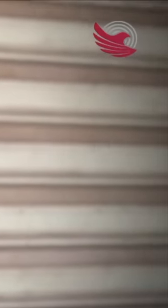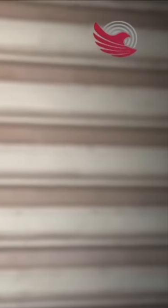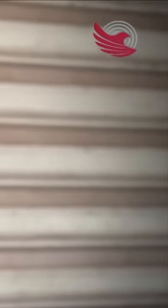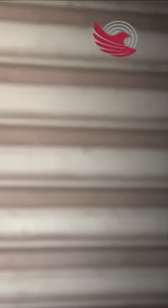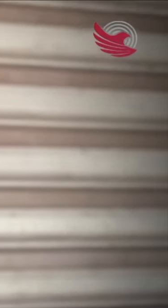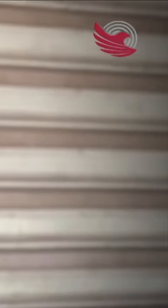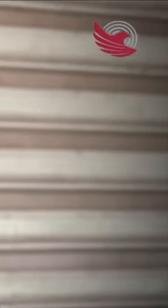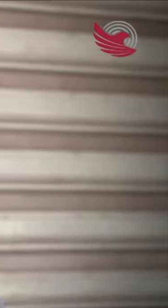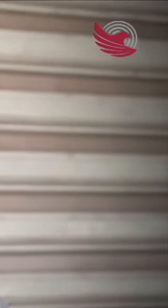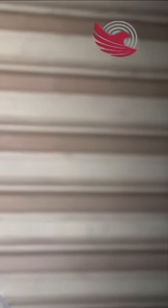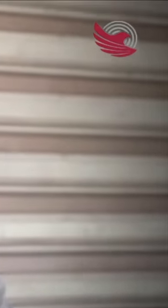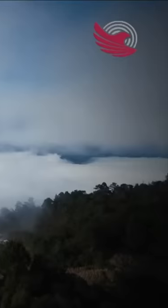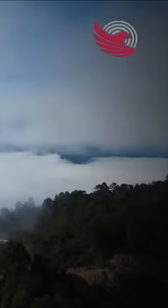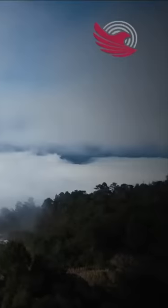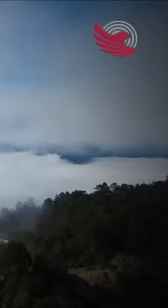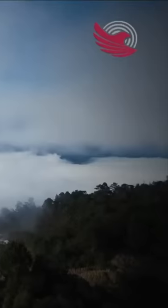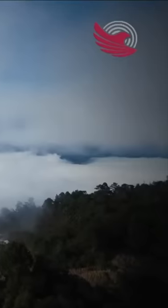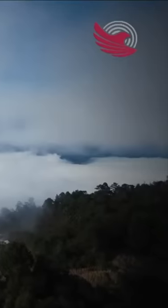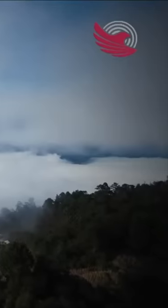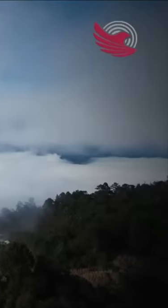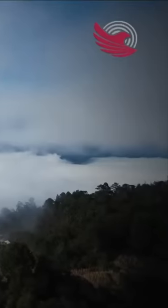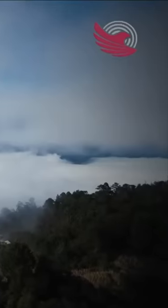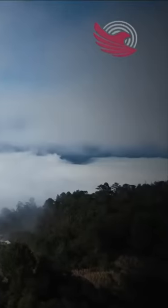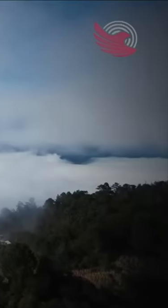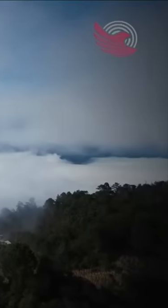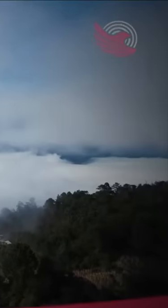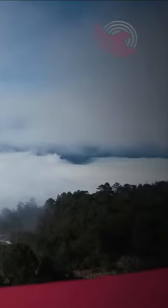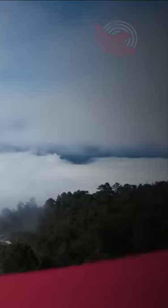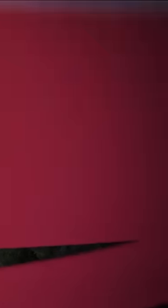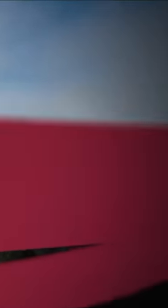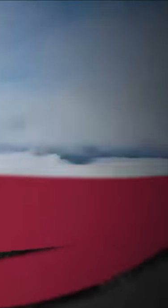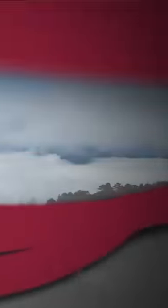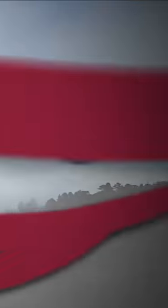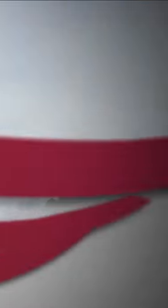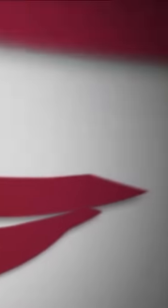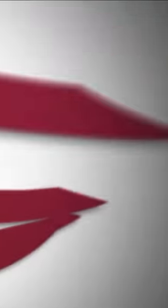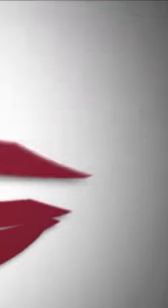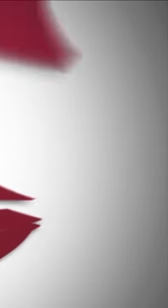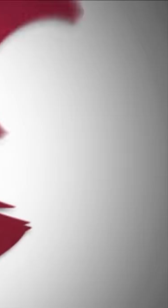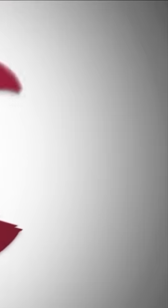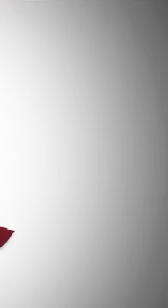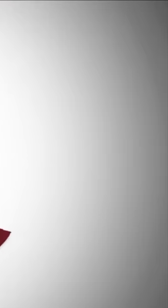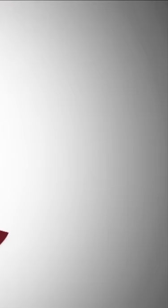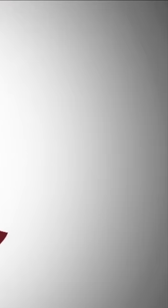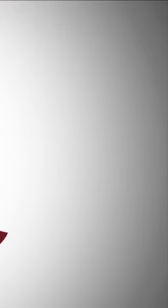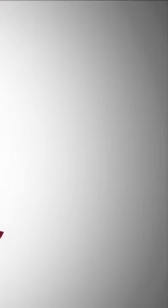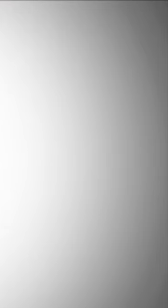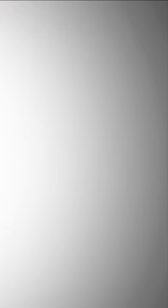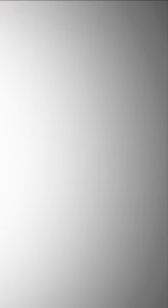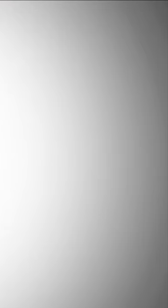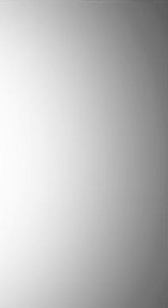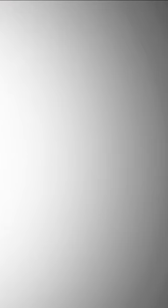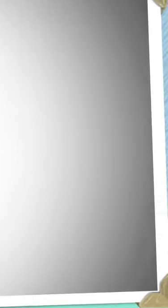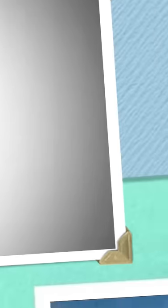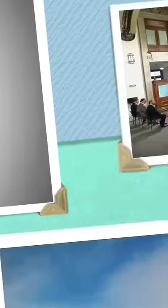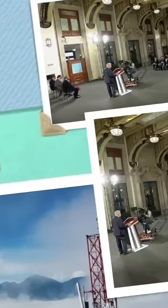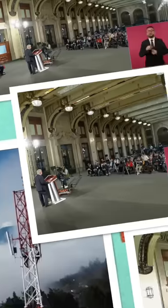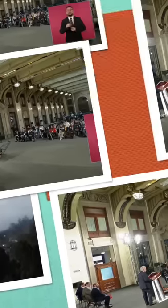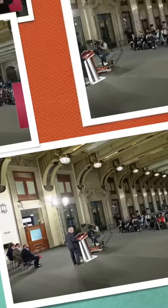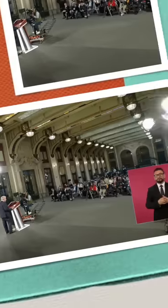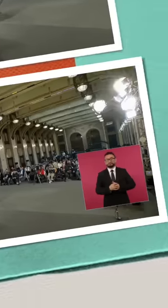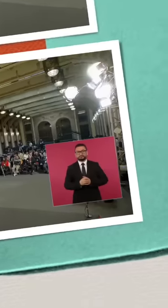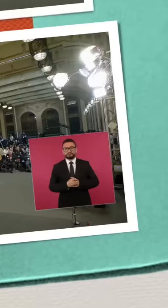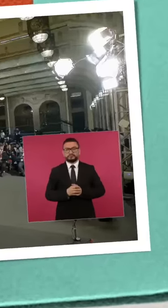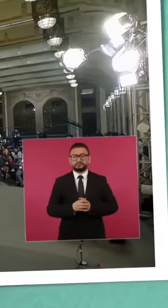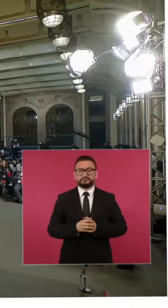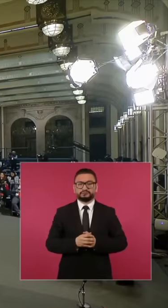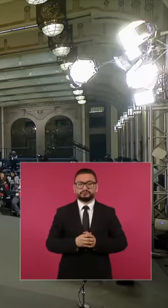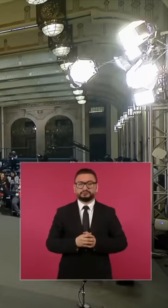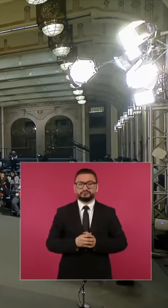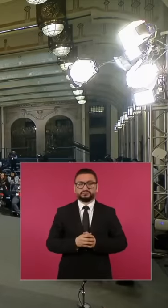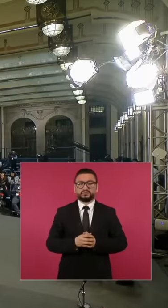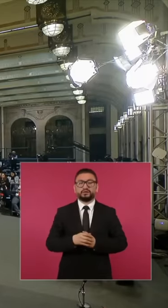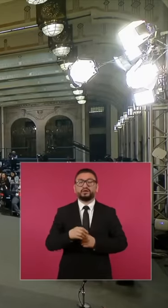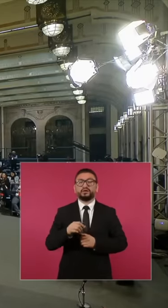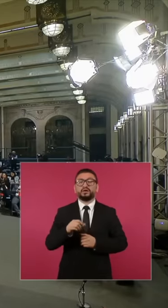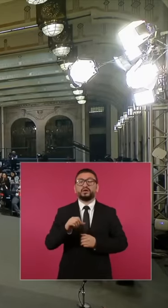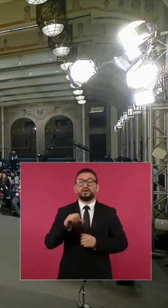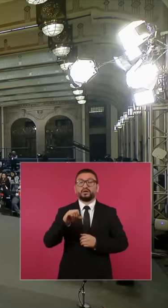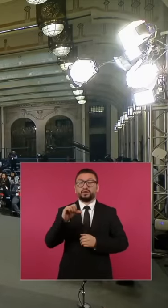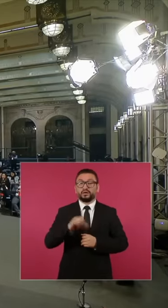forj from below and for all CFE internet telecommunications day of Today we are going to report